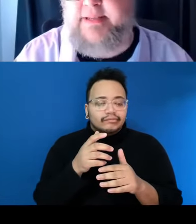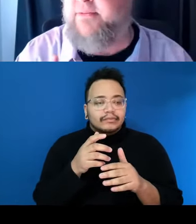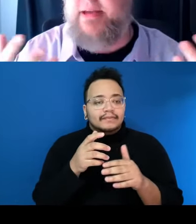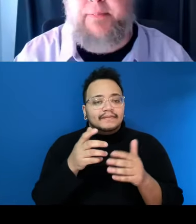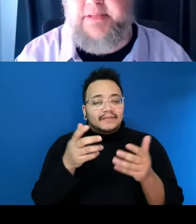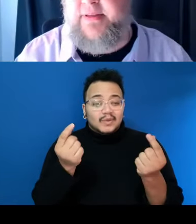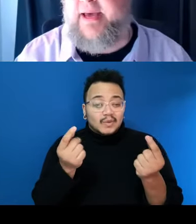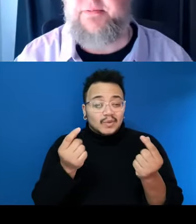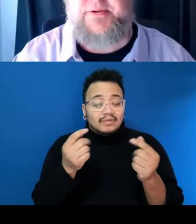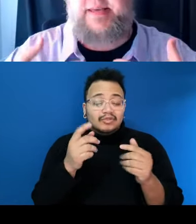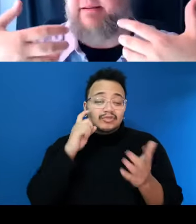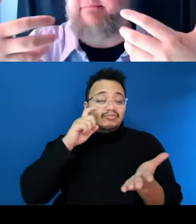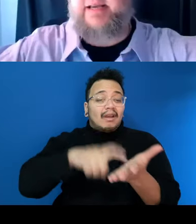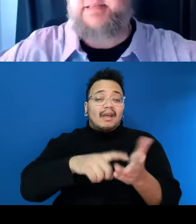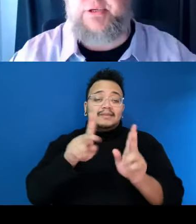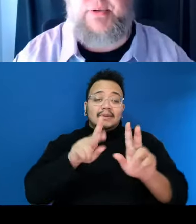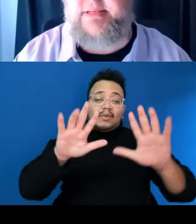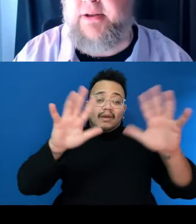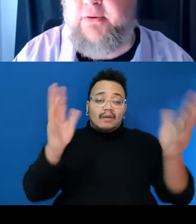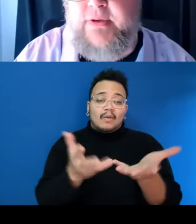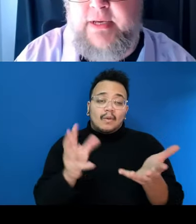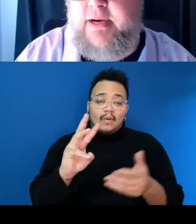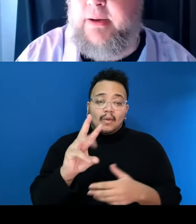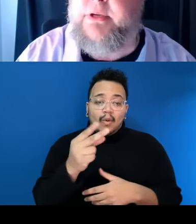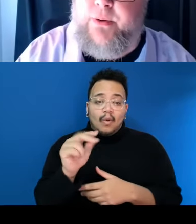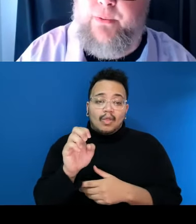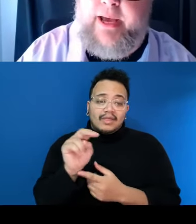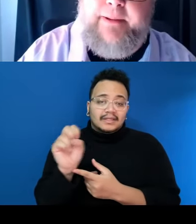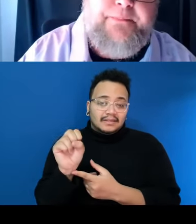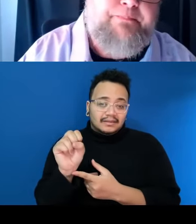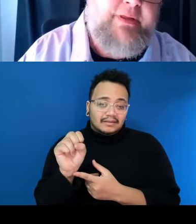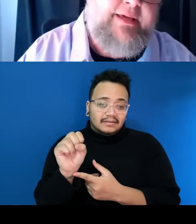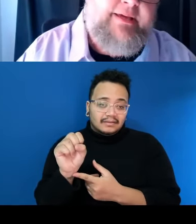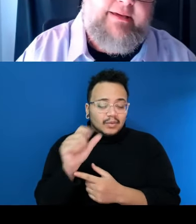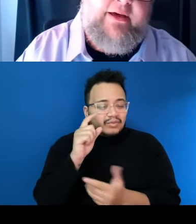I mean, it's kind of the opposite of that. We're saying, I see you instead of go away.